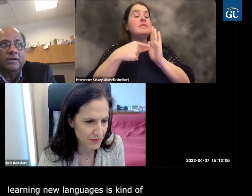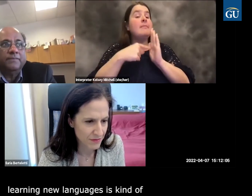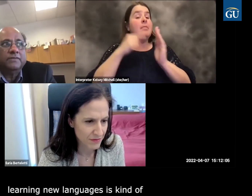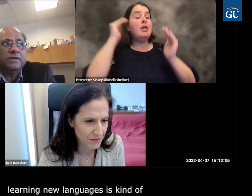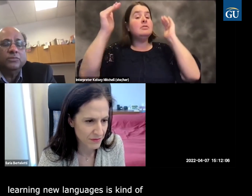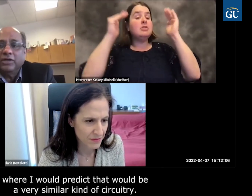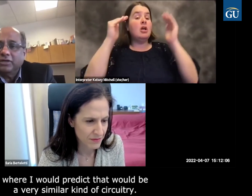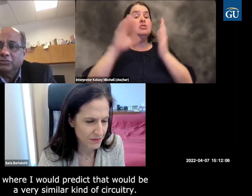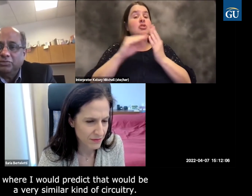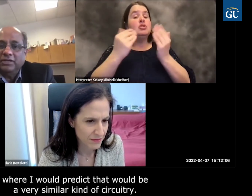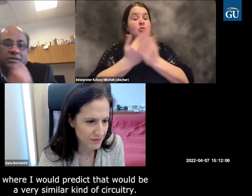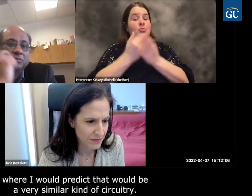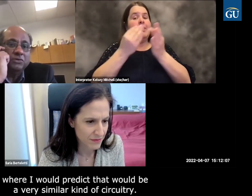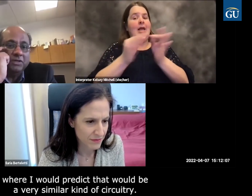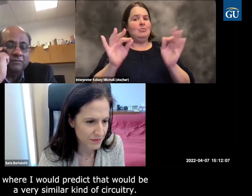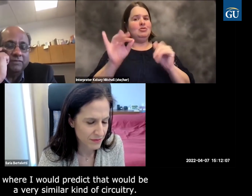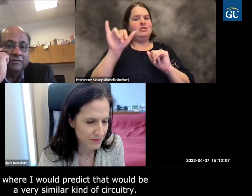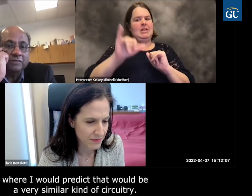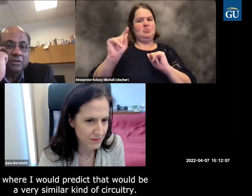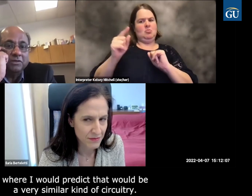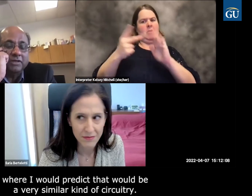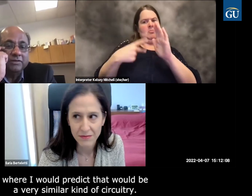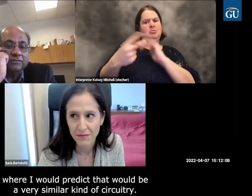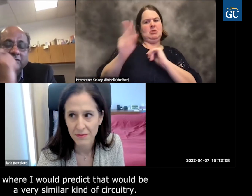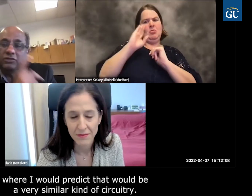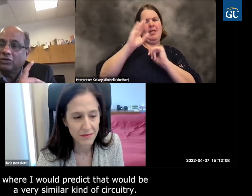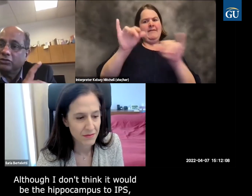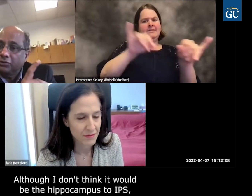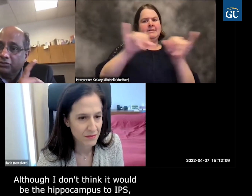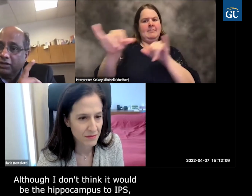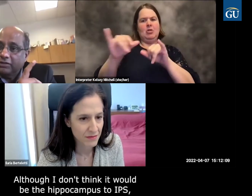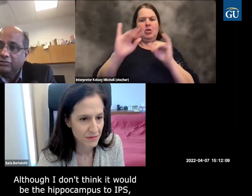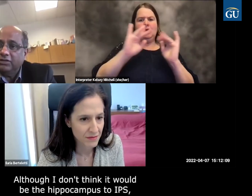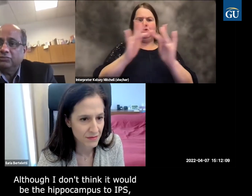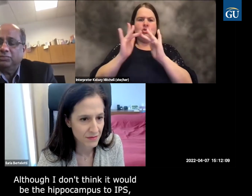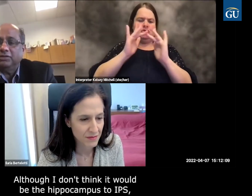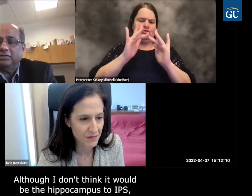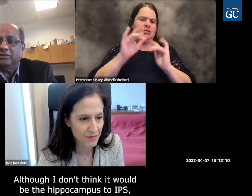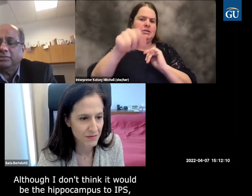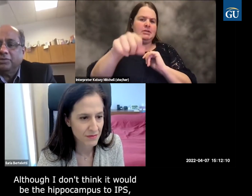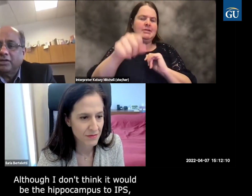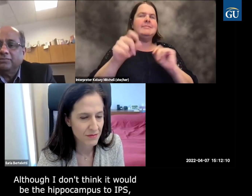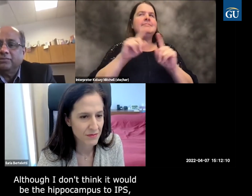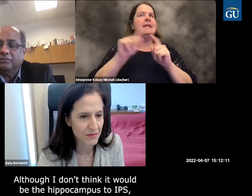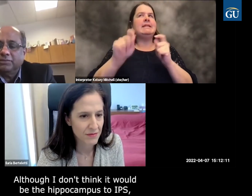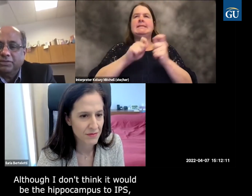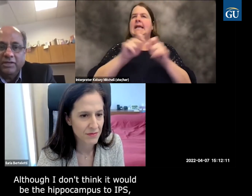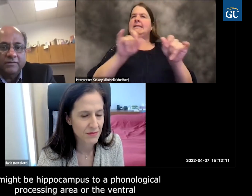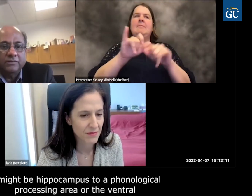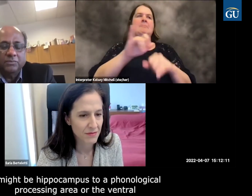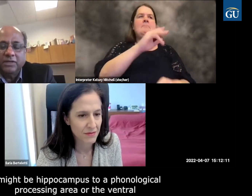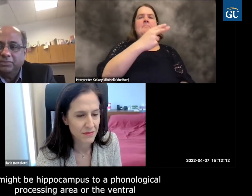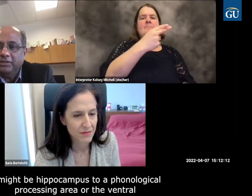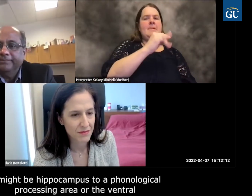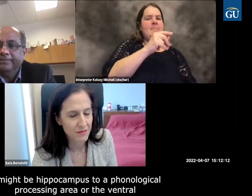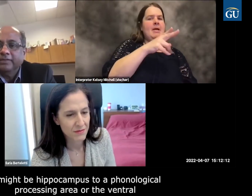is kind of where i would predict there would be a very similar kind of circuitry although i don't think it would be the hippocampus to ips it might